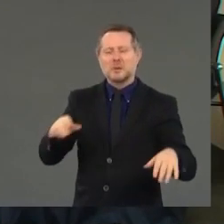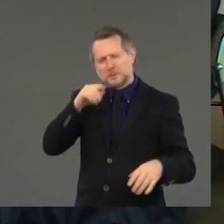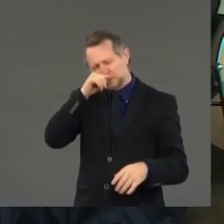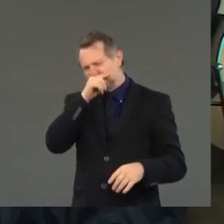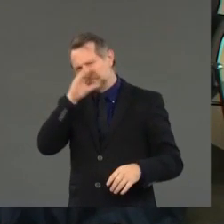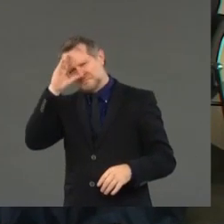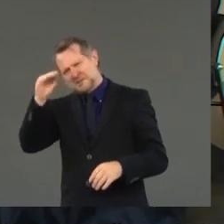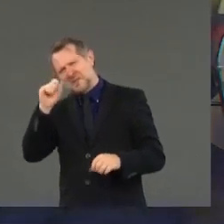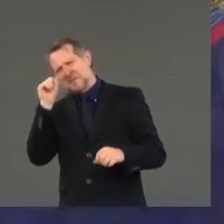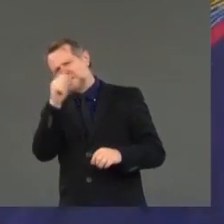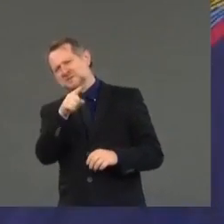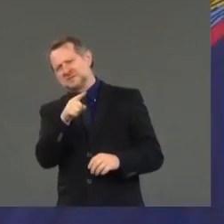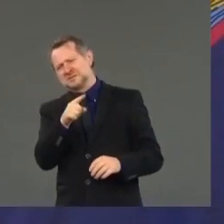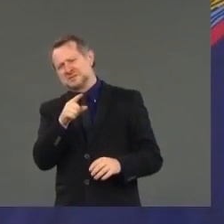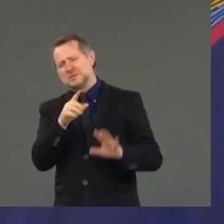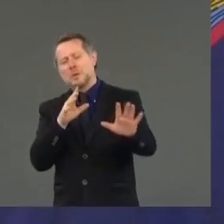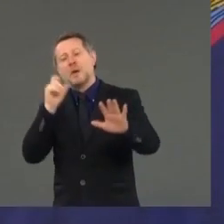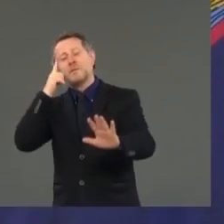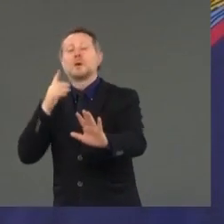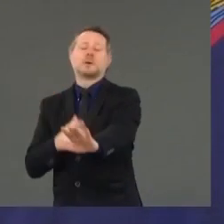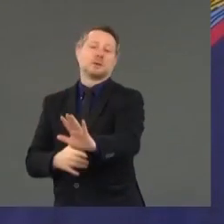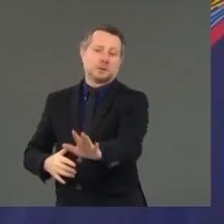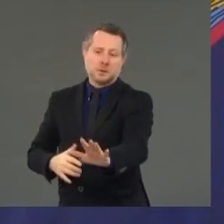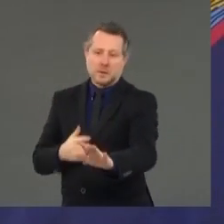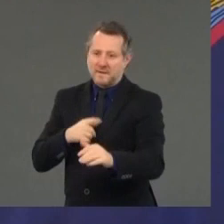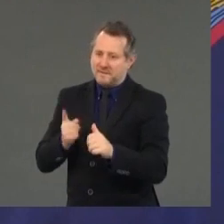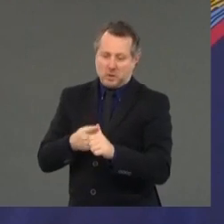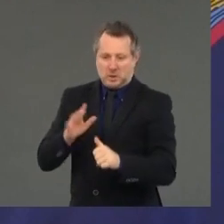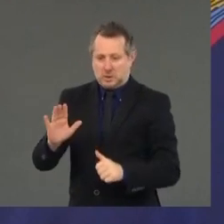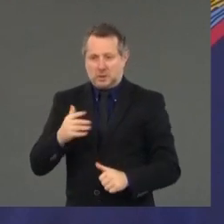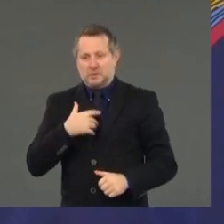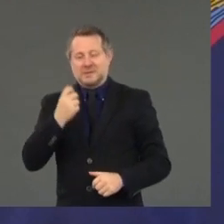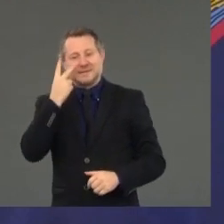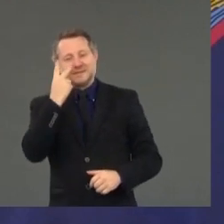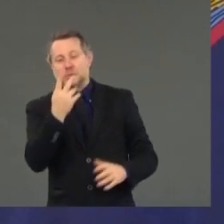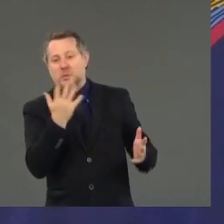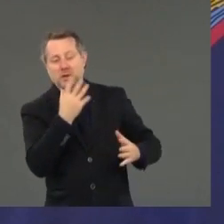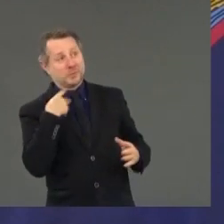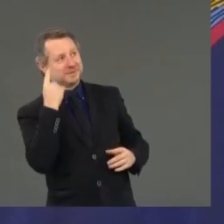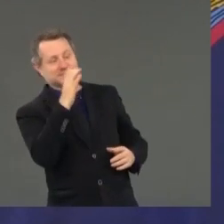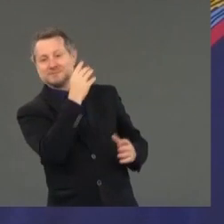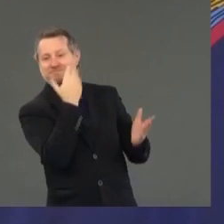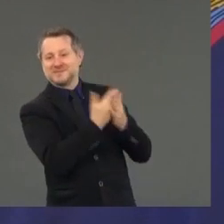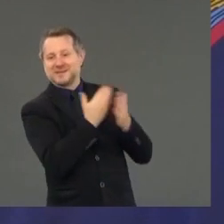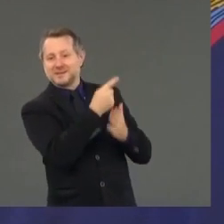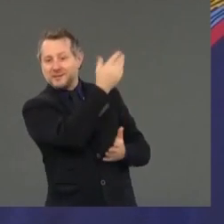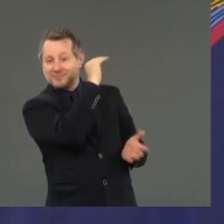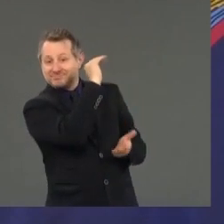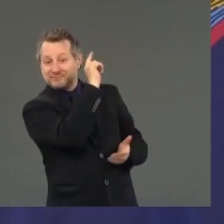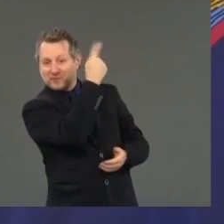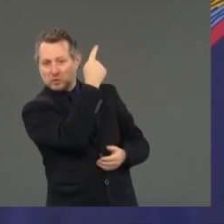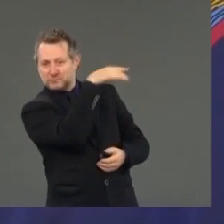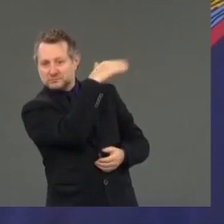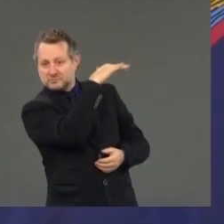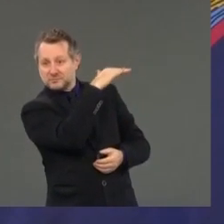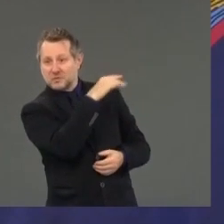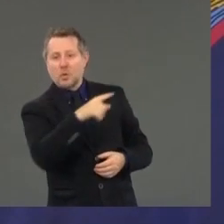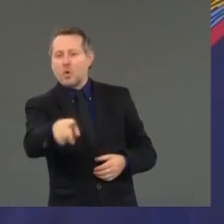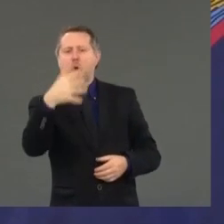POLICE, FIRE, FIRST RESPONDERS. ANY DETAILS IN THE UPCOMING RECESS?